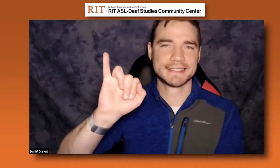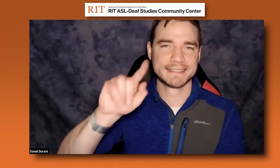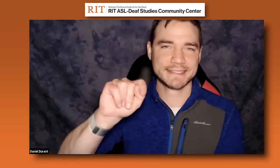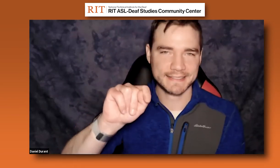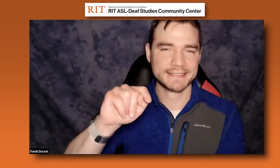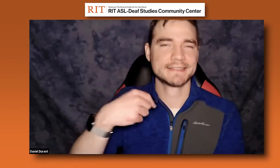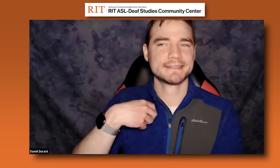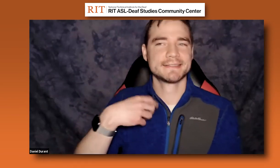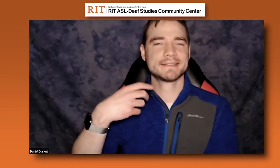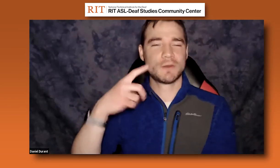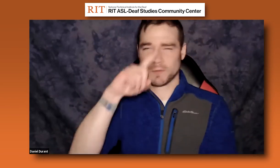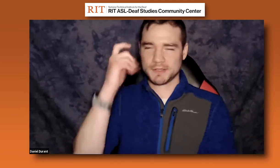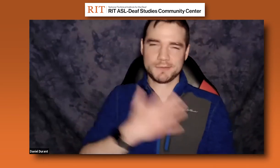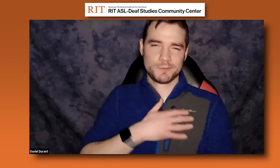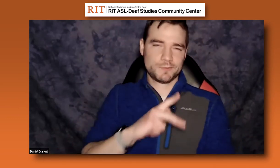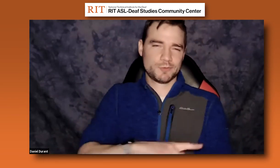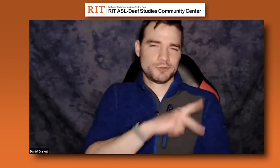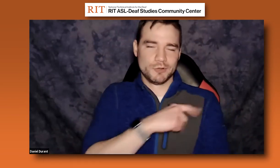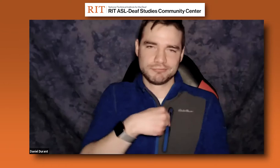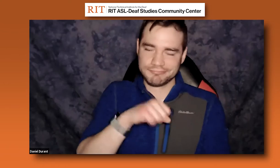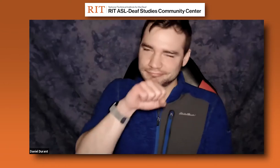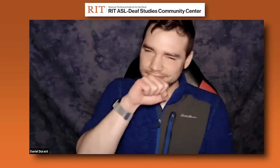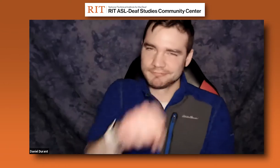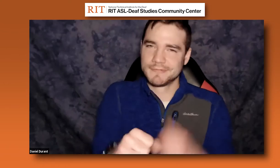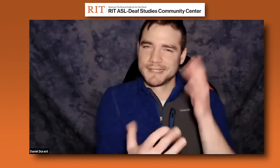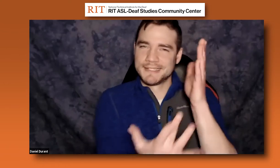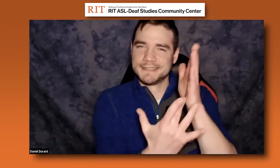sort of like information technology.